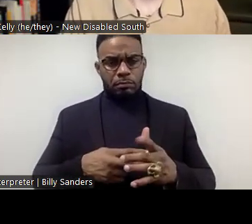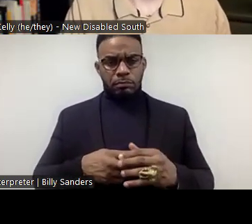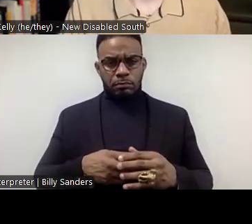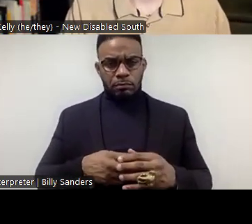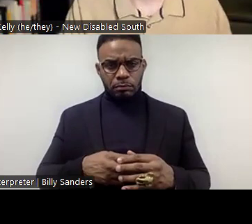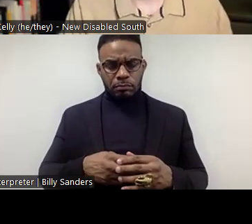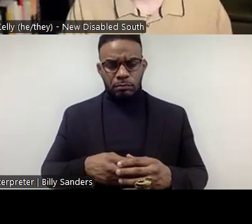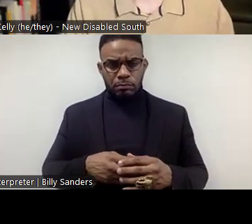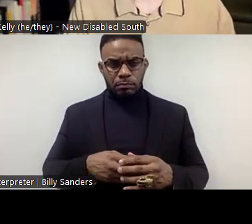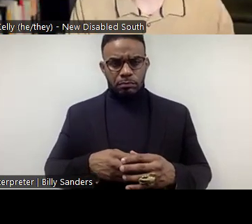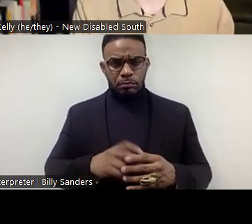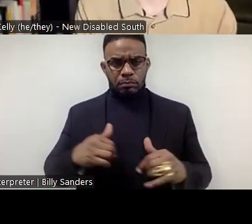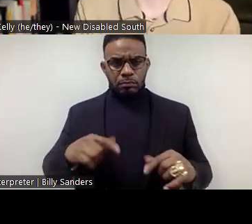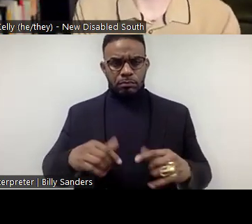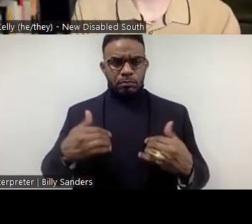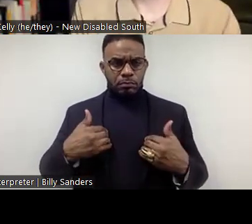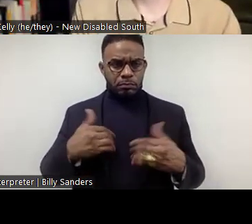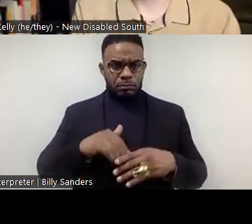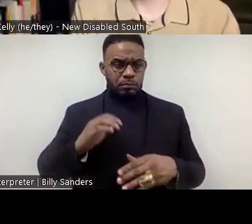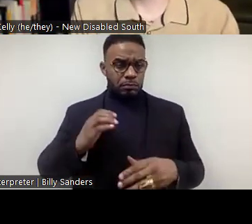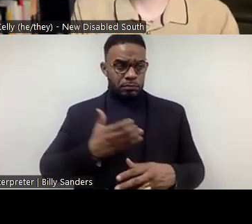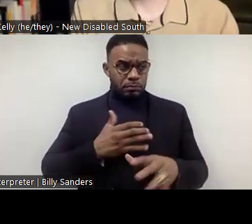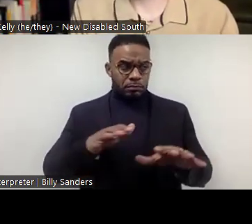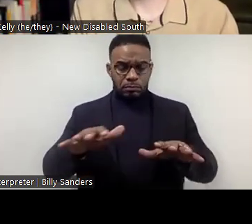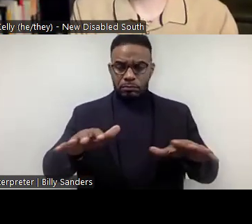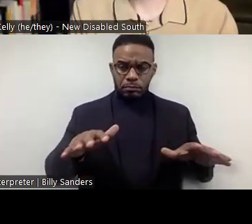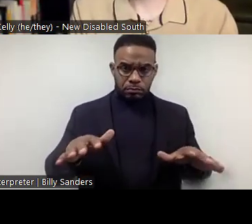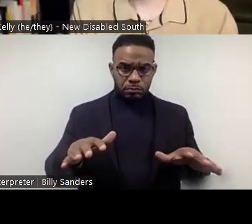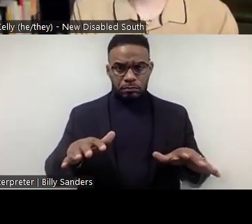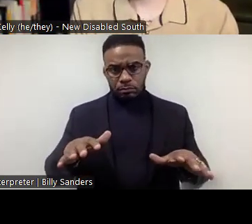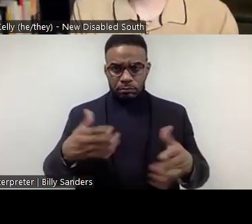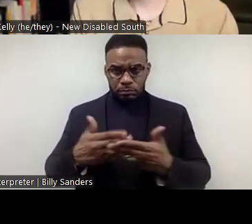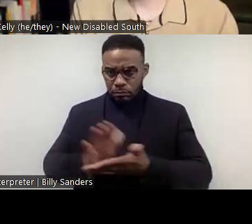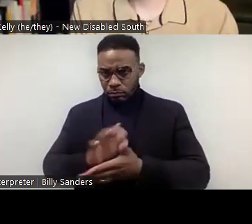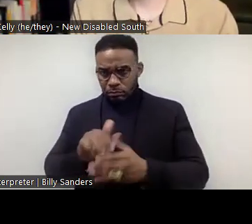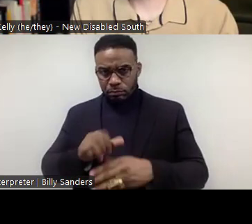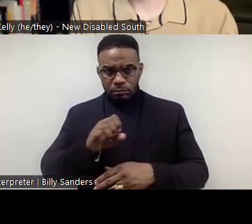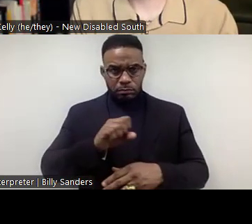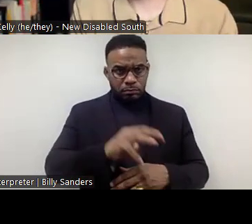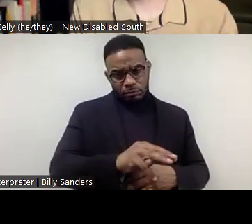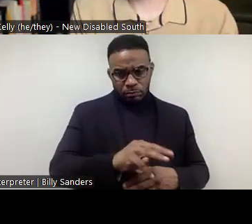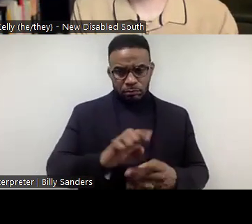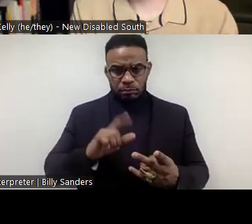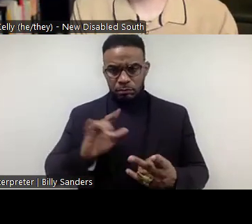people to support us. So what that means is when we have in